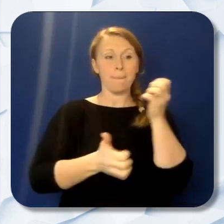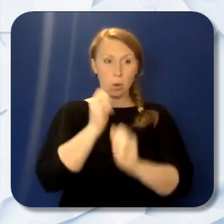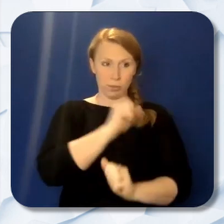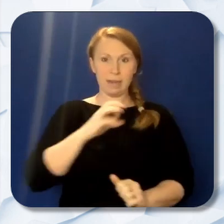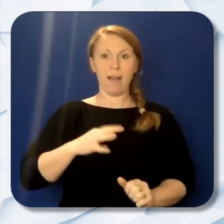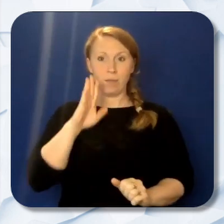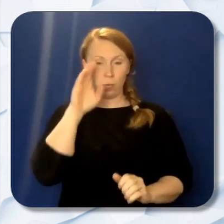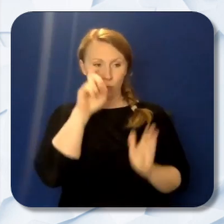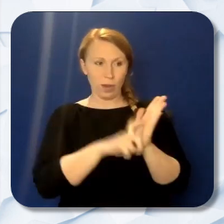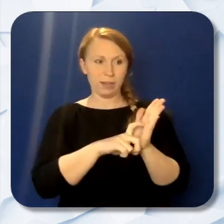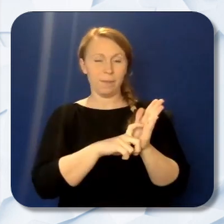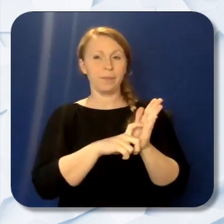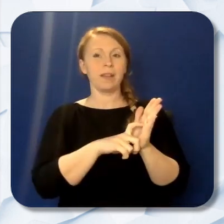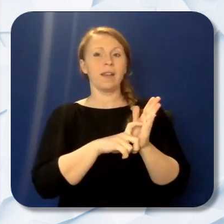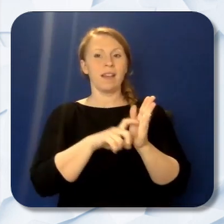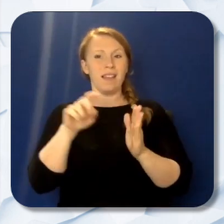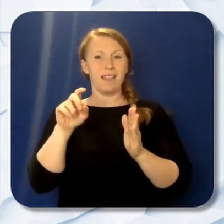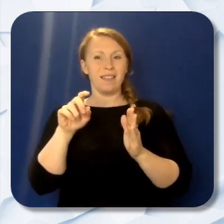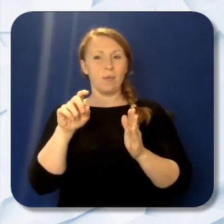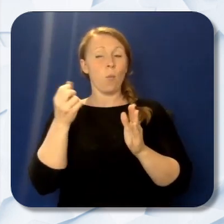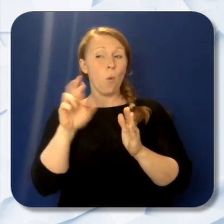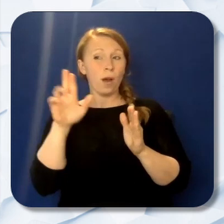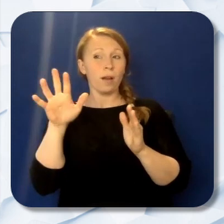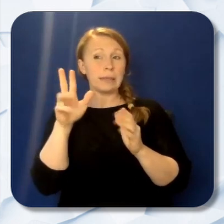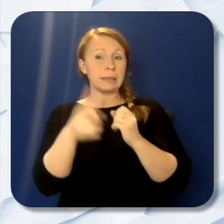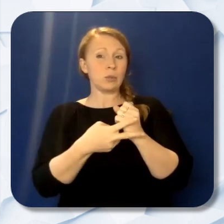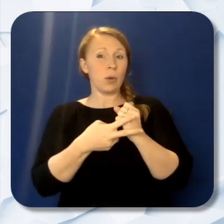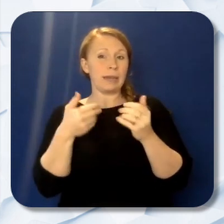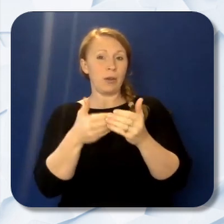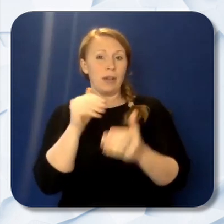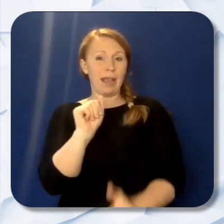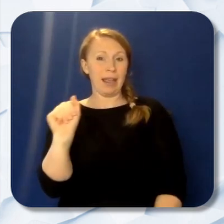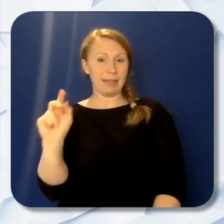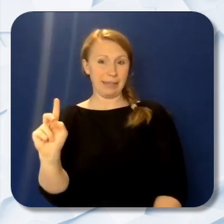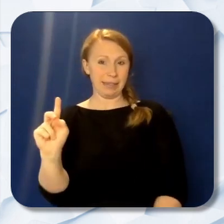have put the naloxone near their AED’s. Um, and as far as getting the naloxone um